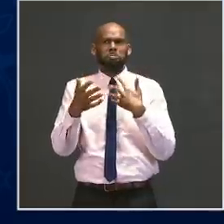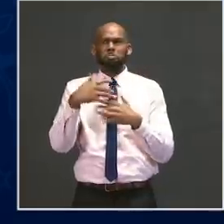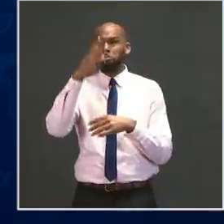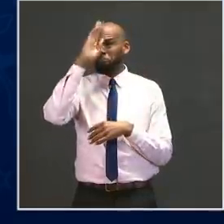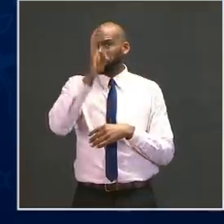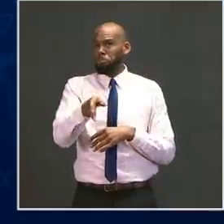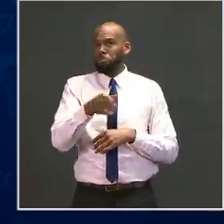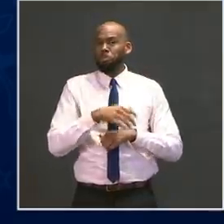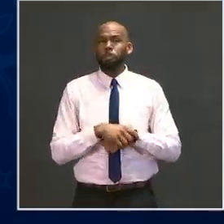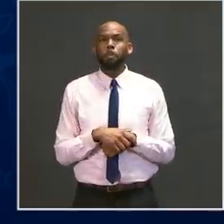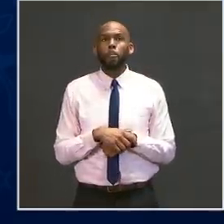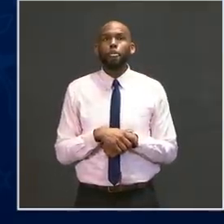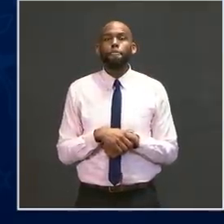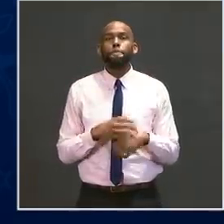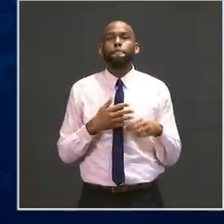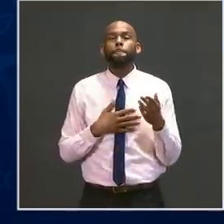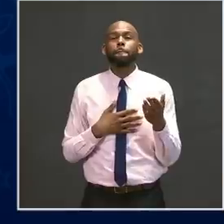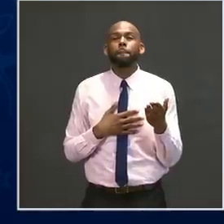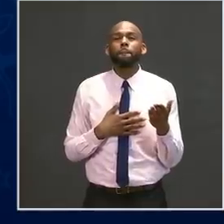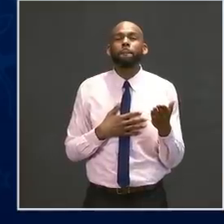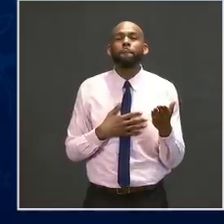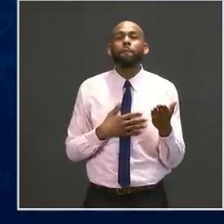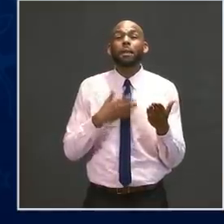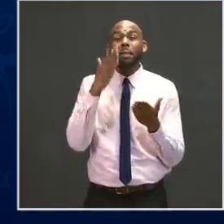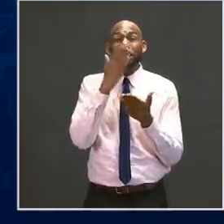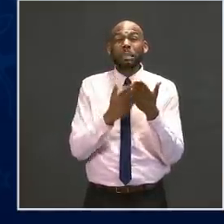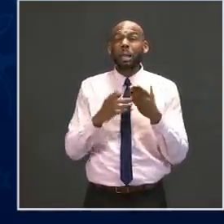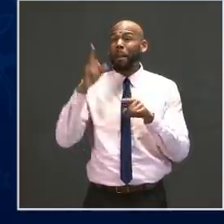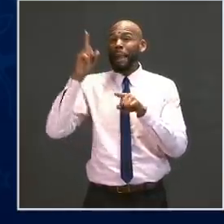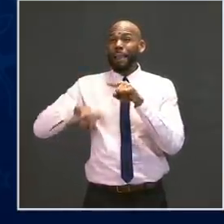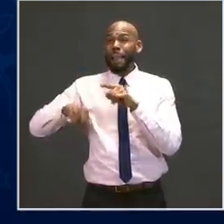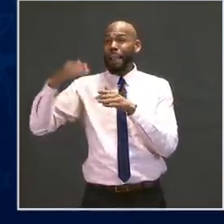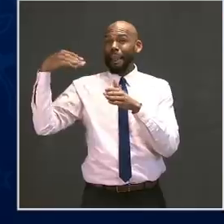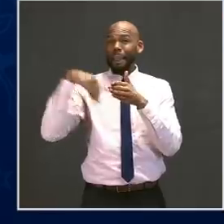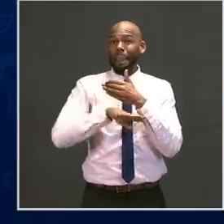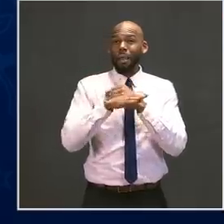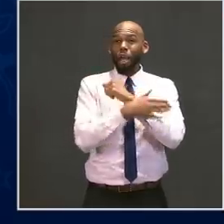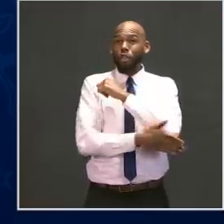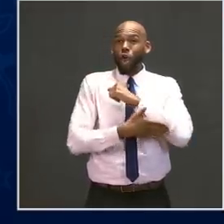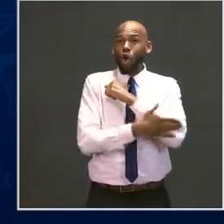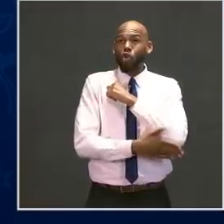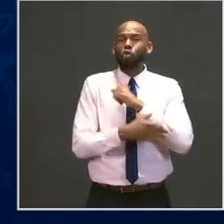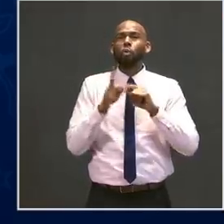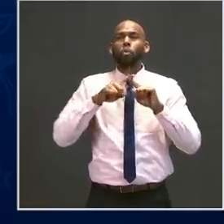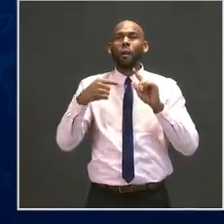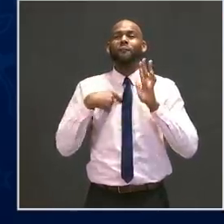of immigrants right now are being turned away. But do you have examples of who isn't being turned away? I know you mentioned children.